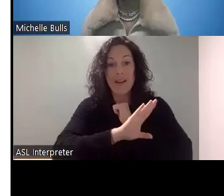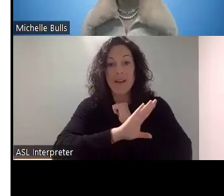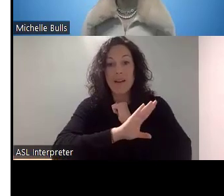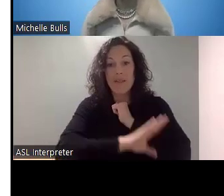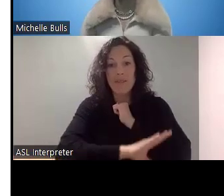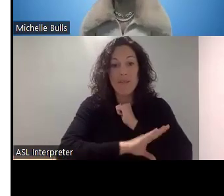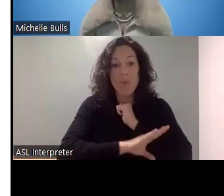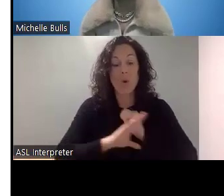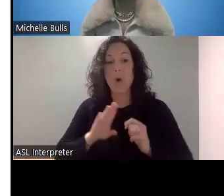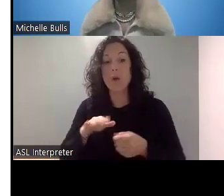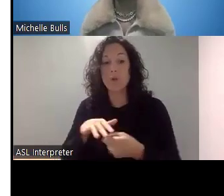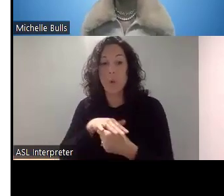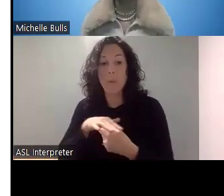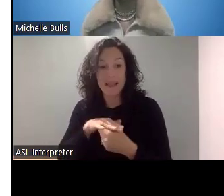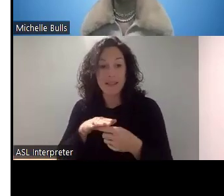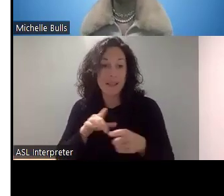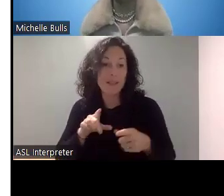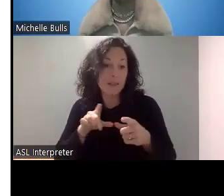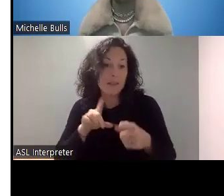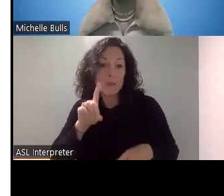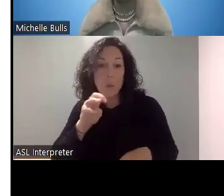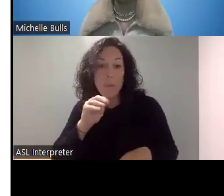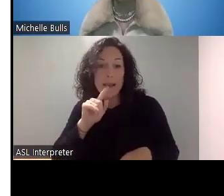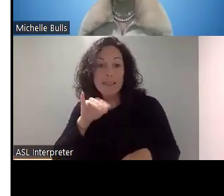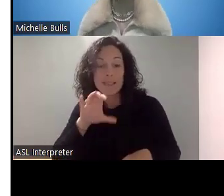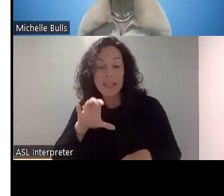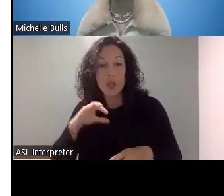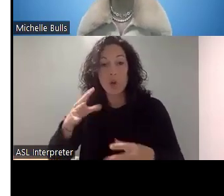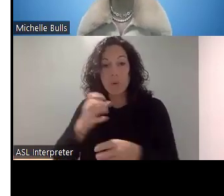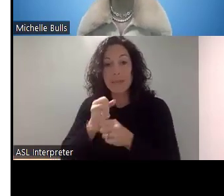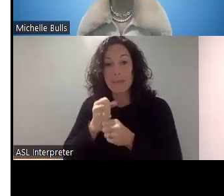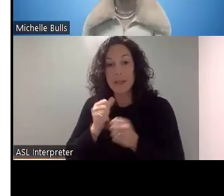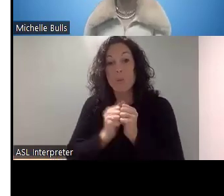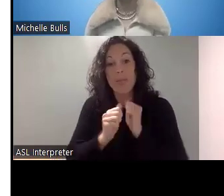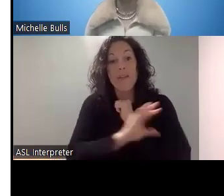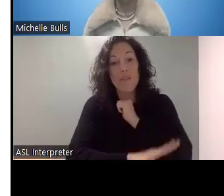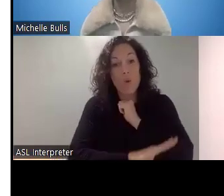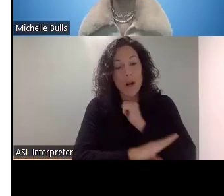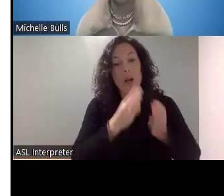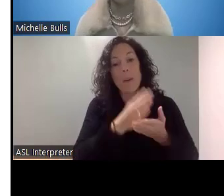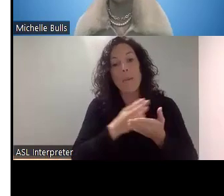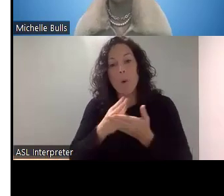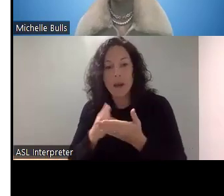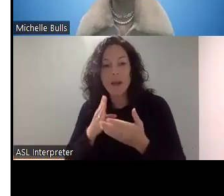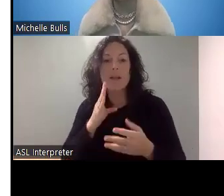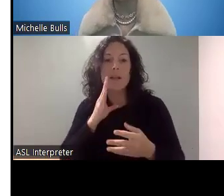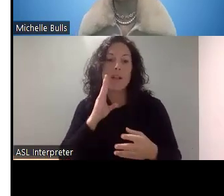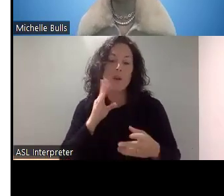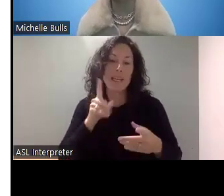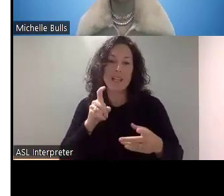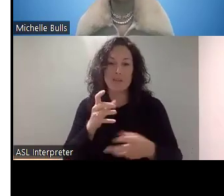which, you will always need to review that funding opportunity announcement in order to obtain those critical details.